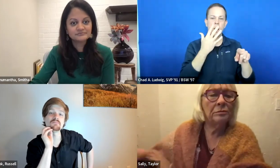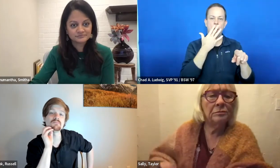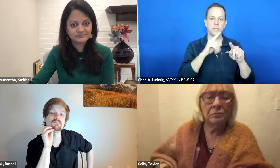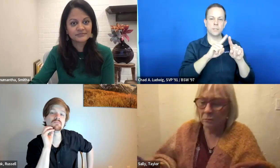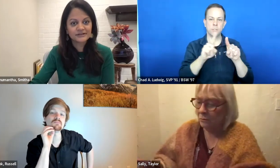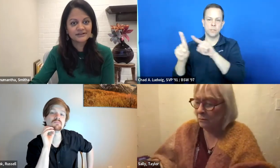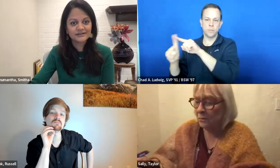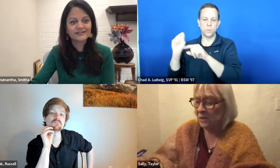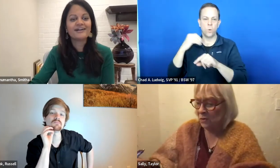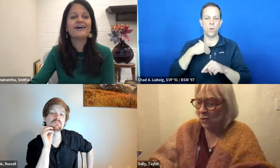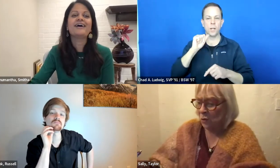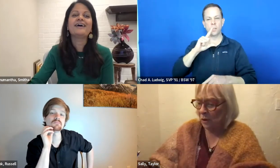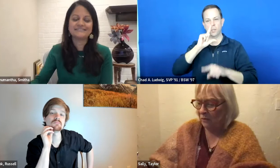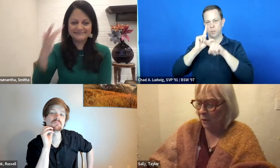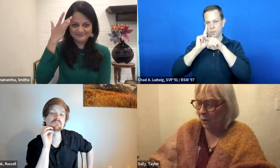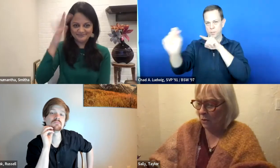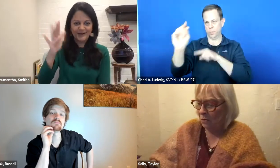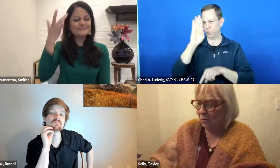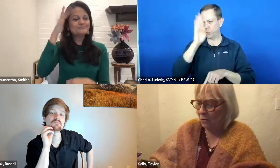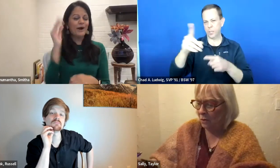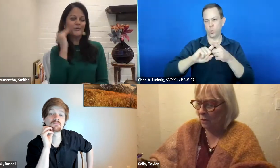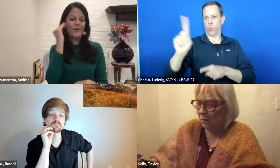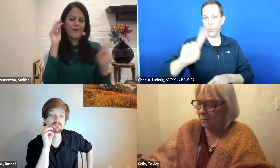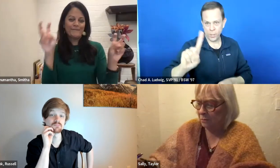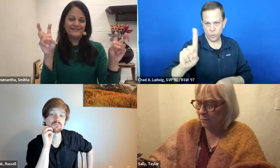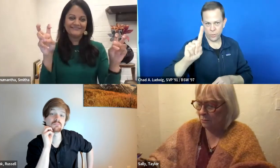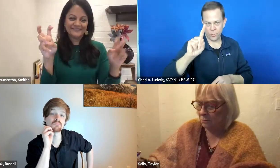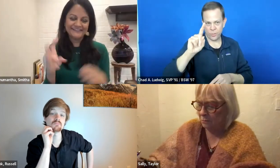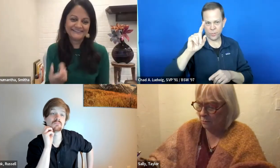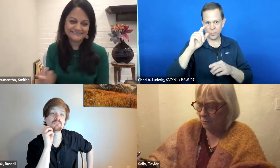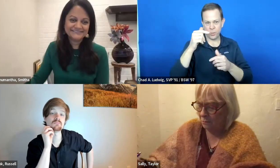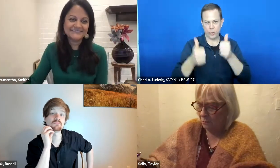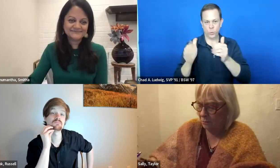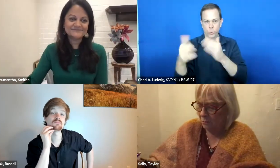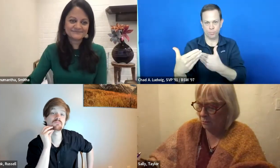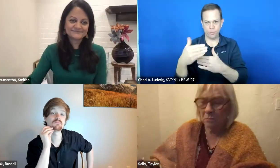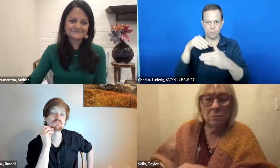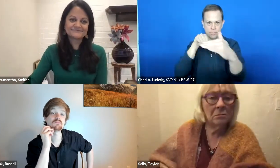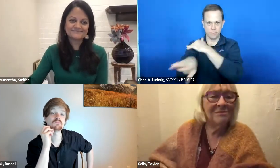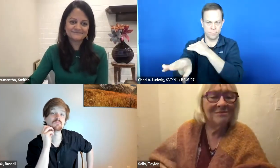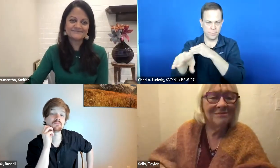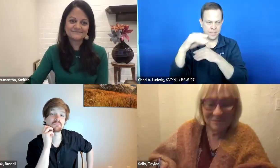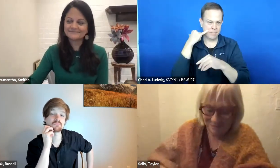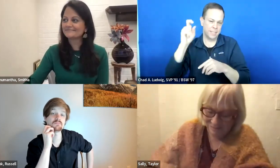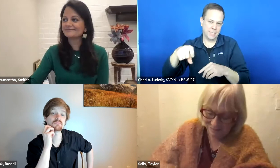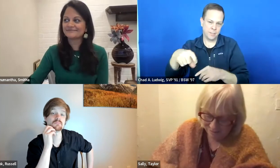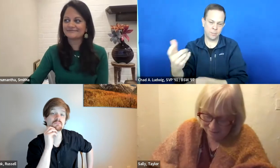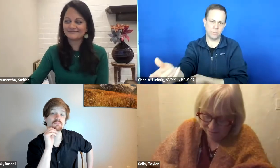so having it, again, in the living room, the bedroom, the bathroom, we have different colors so I know directly which room she's going in,